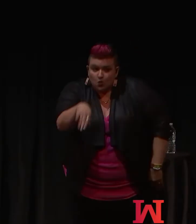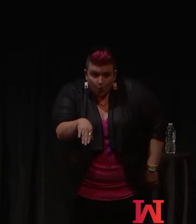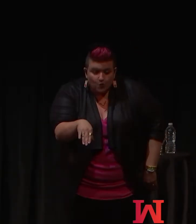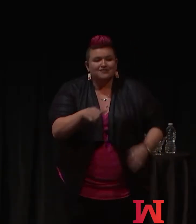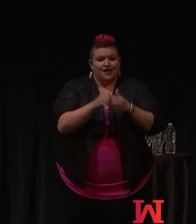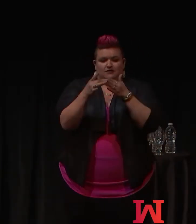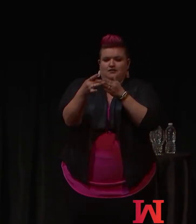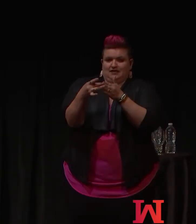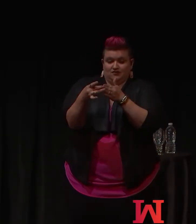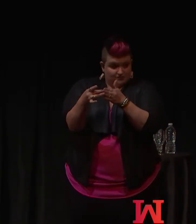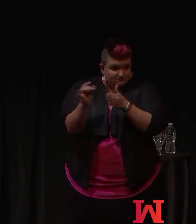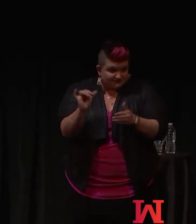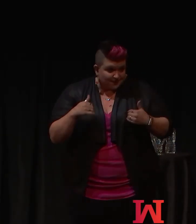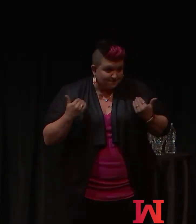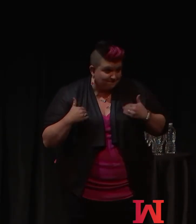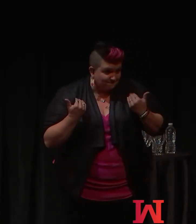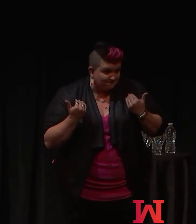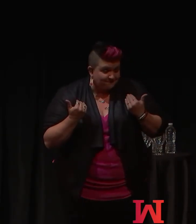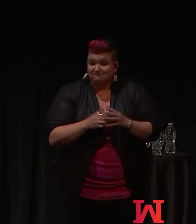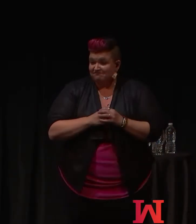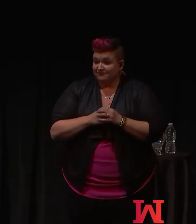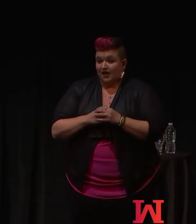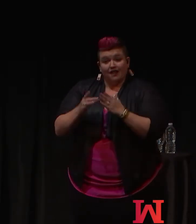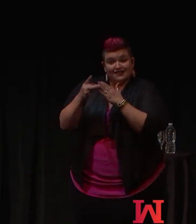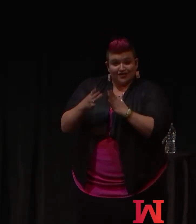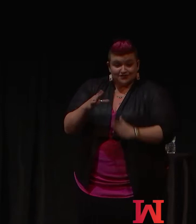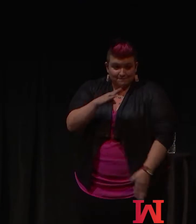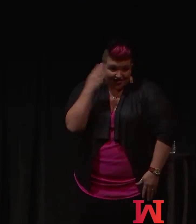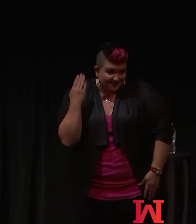leaders are also young, leaders are black,